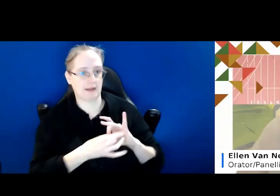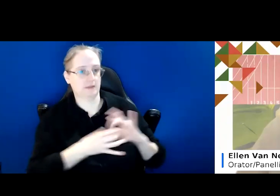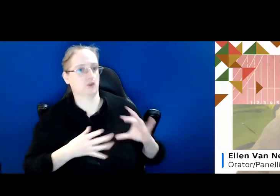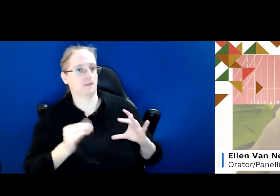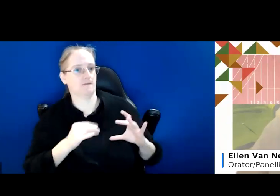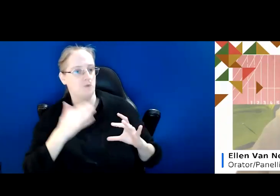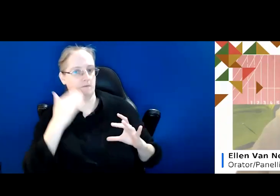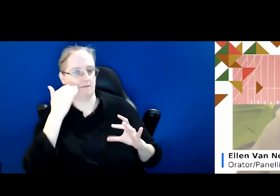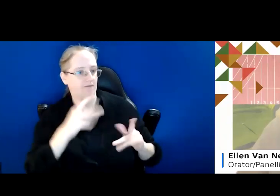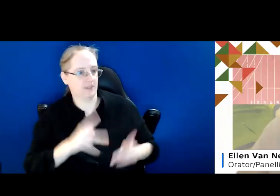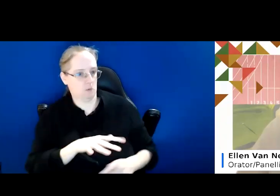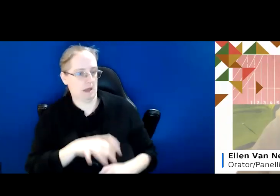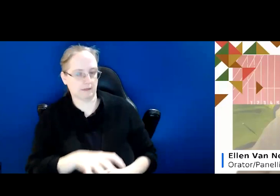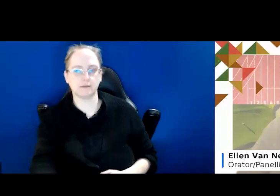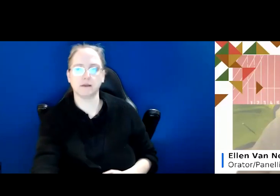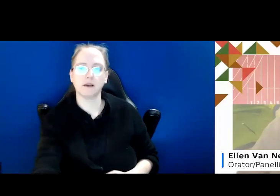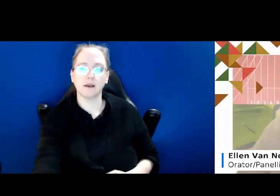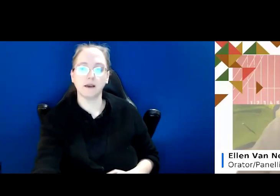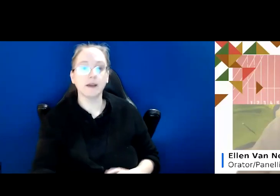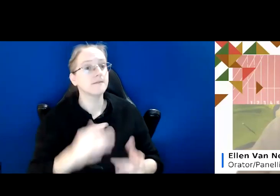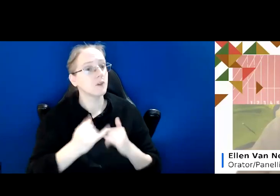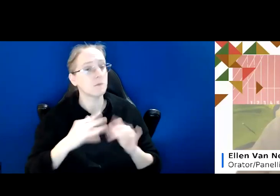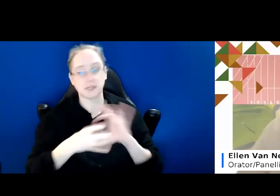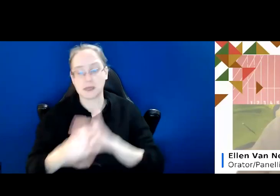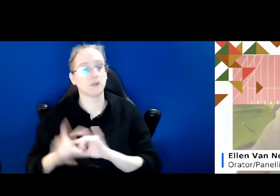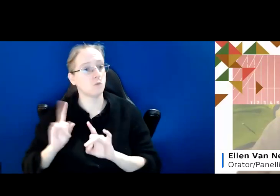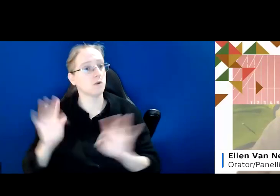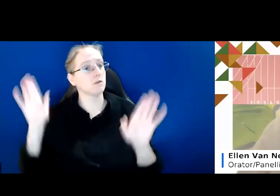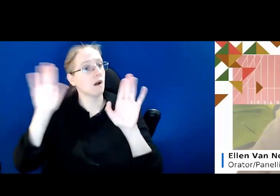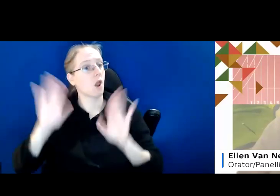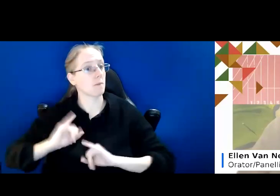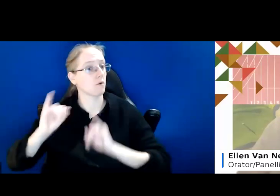are deeply linked to the climate crisis and climate denial.